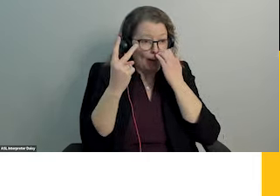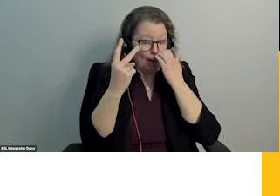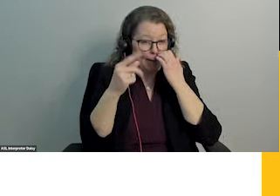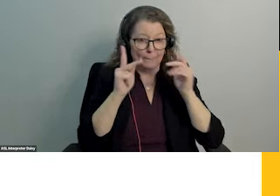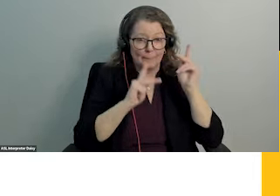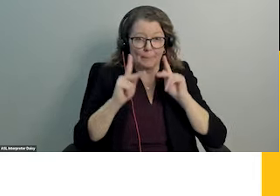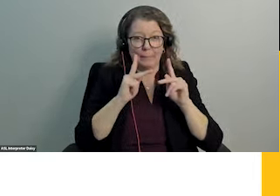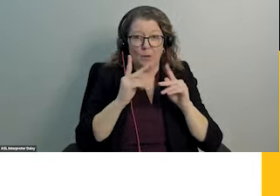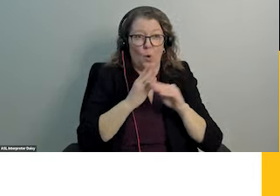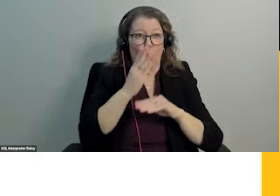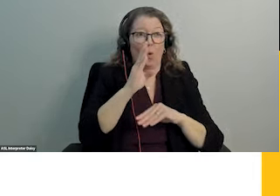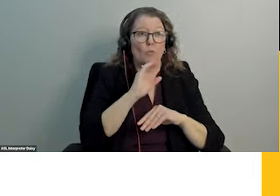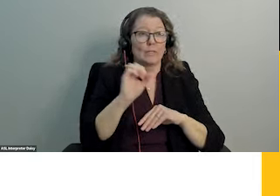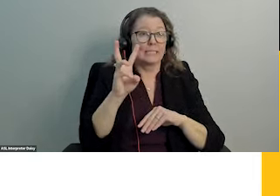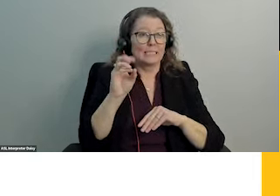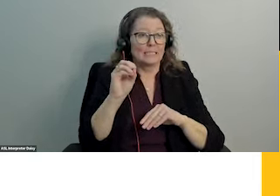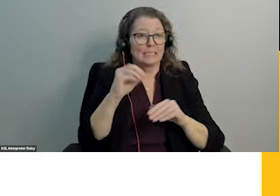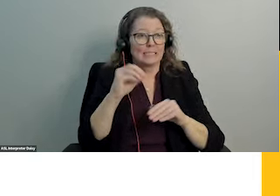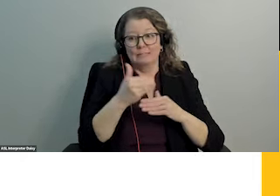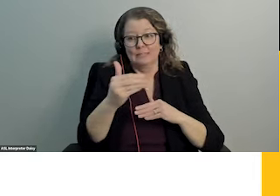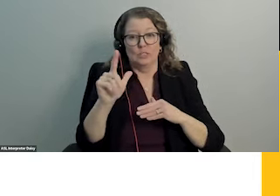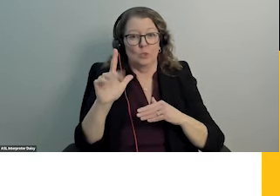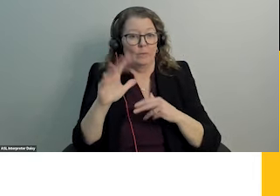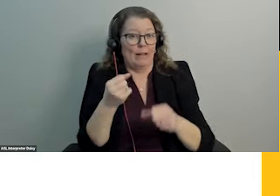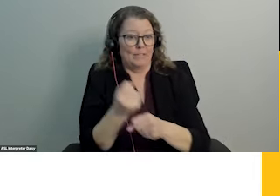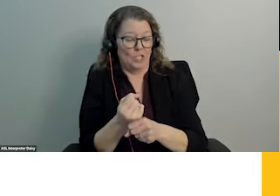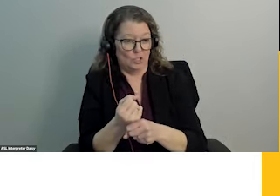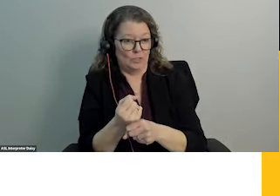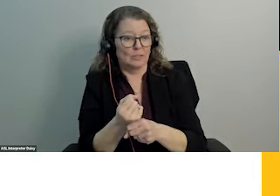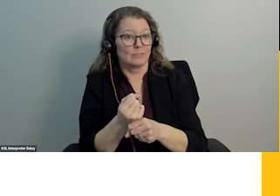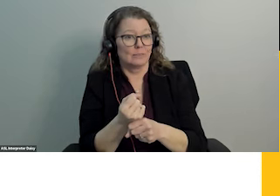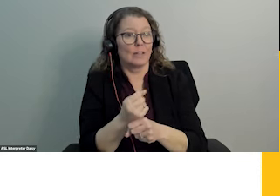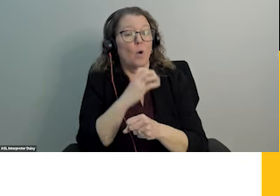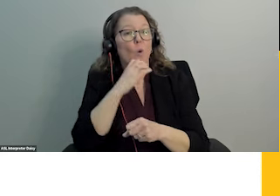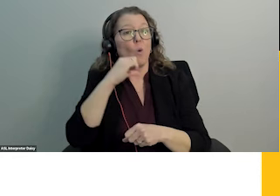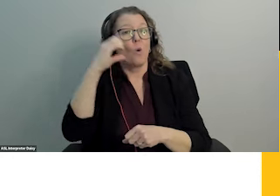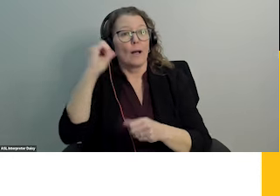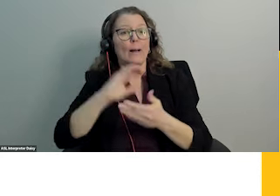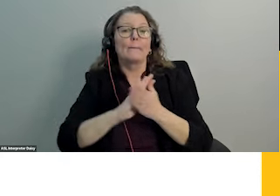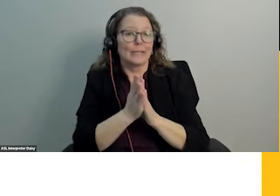in the next 25 years. And with age comes a function of disability as well